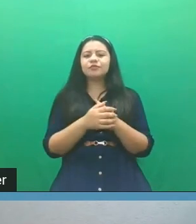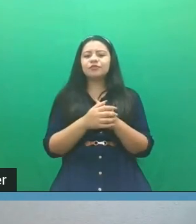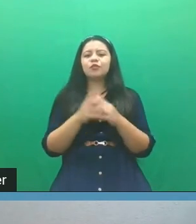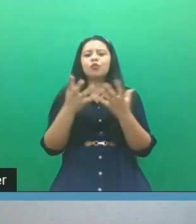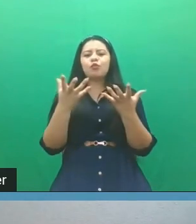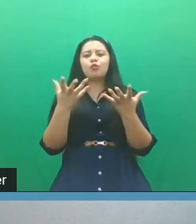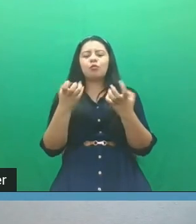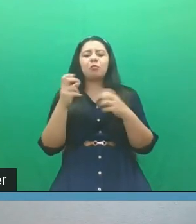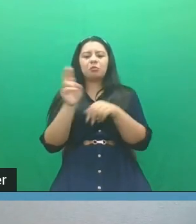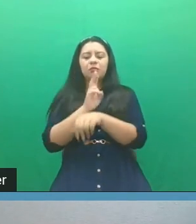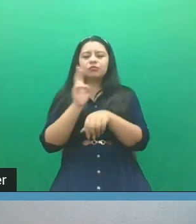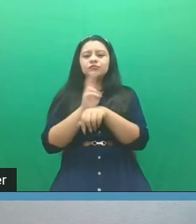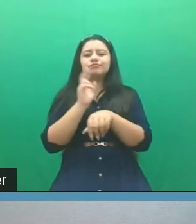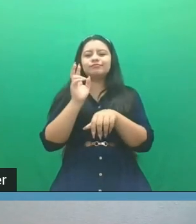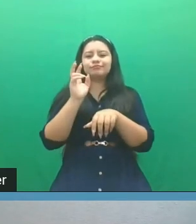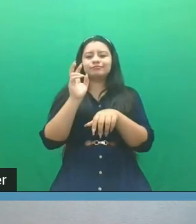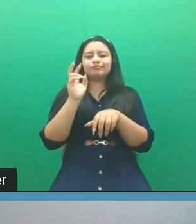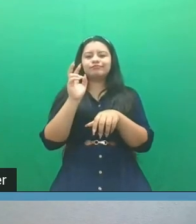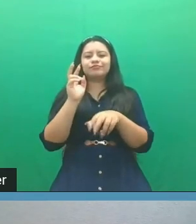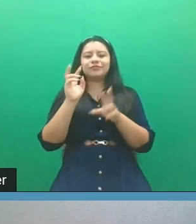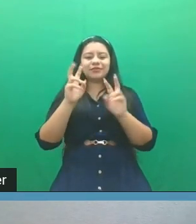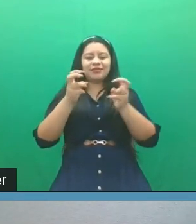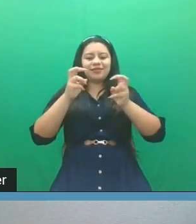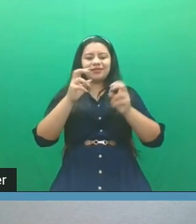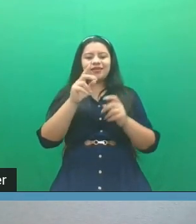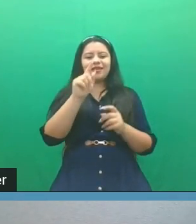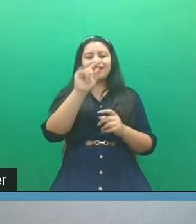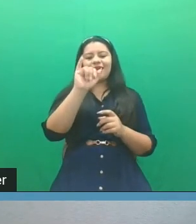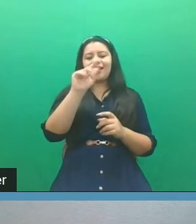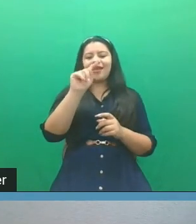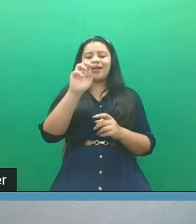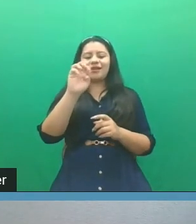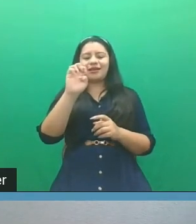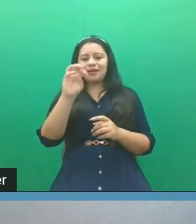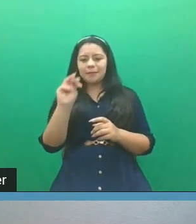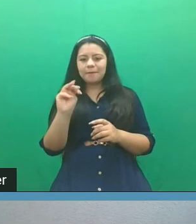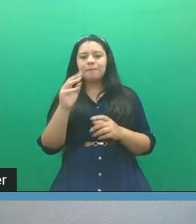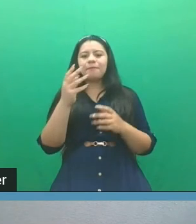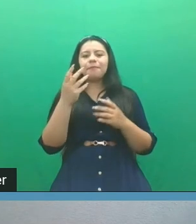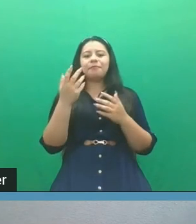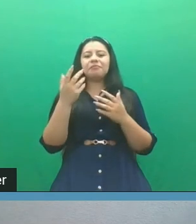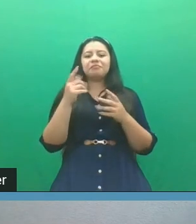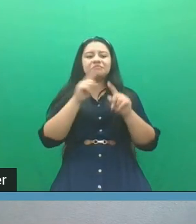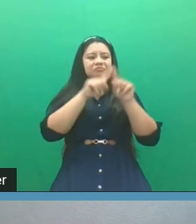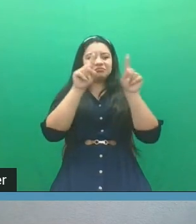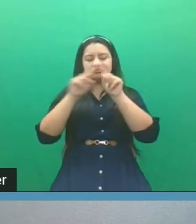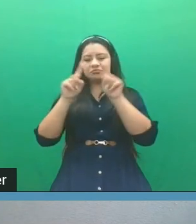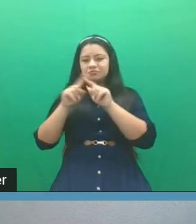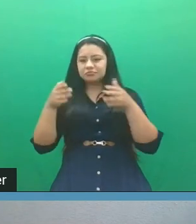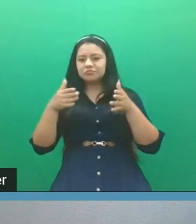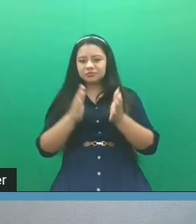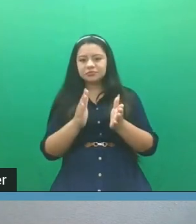you know in ways that we hadn't even thought of using them yet. So that's what we were getting to when we were saying the enterprise content management methodology,